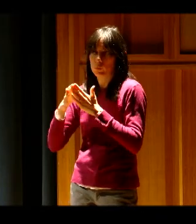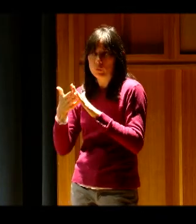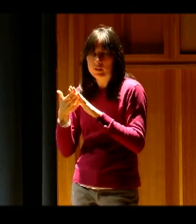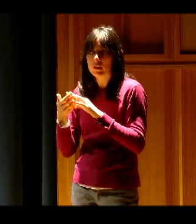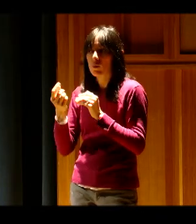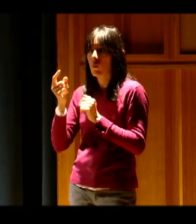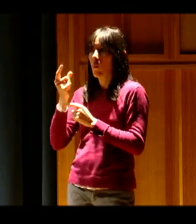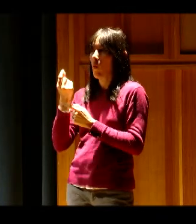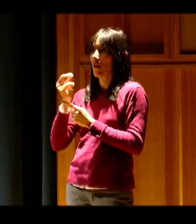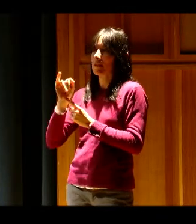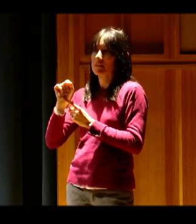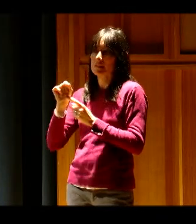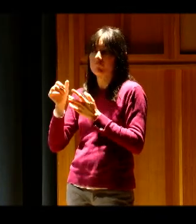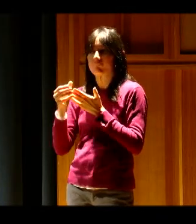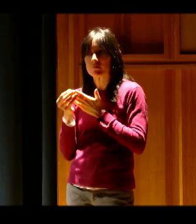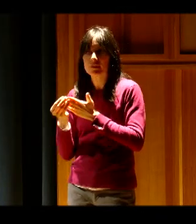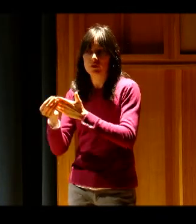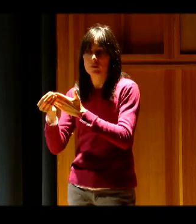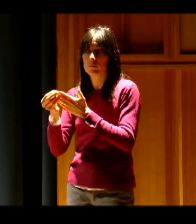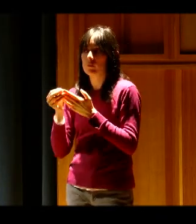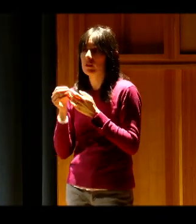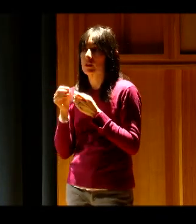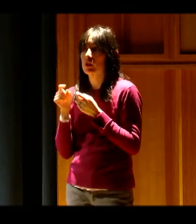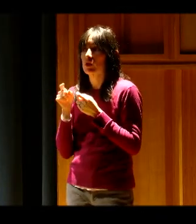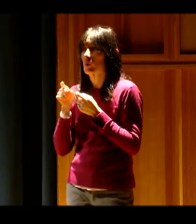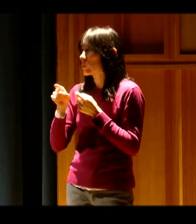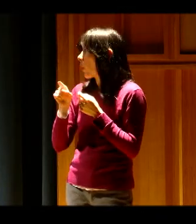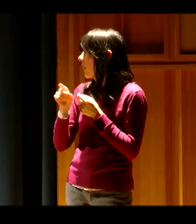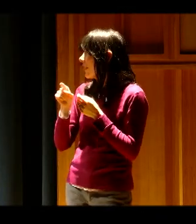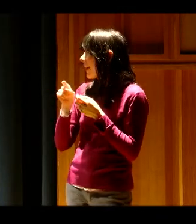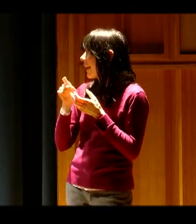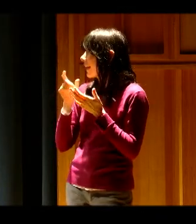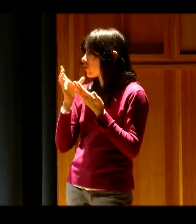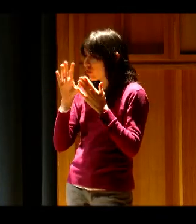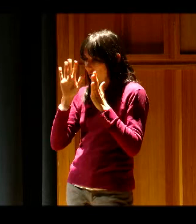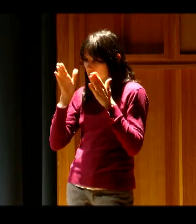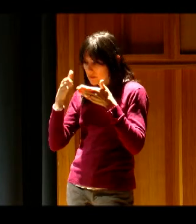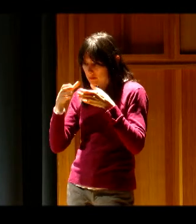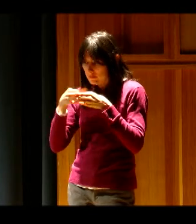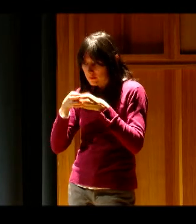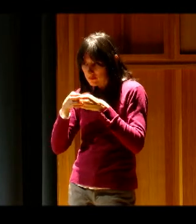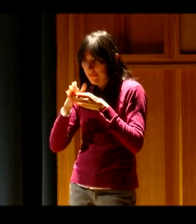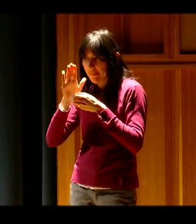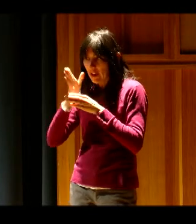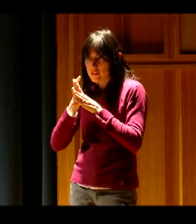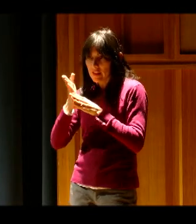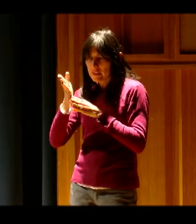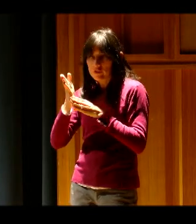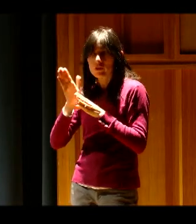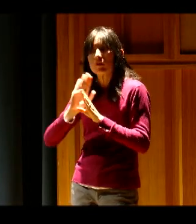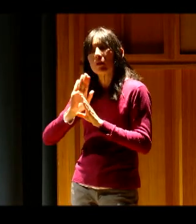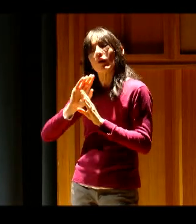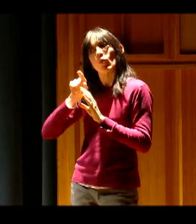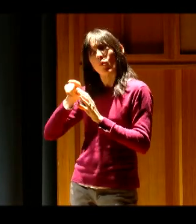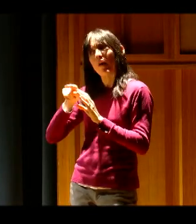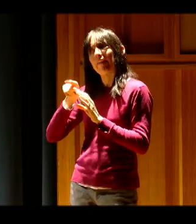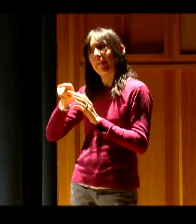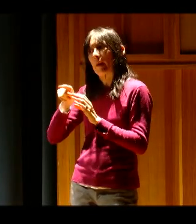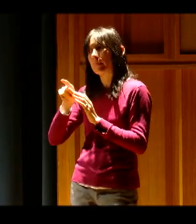a totally circular organization, a circular economy organization, to being an organization that it's going to ban travel altogether.